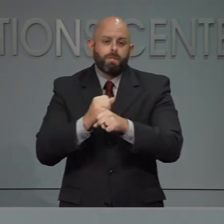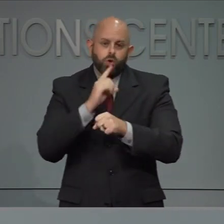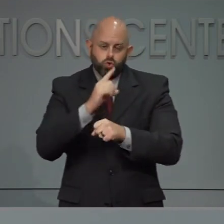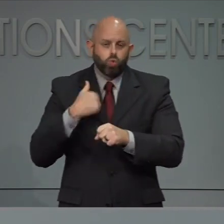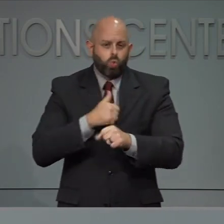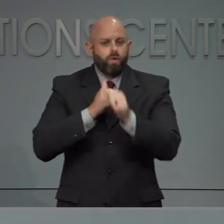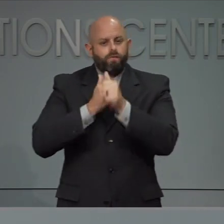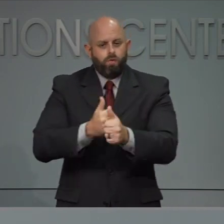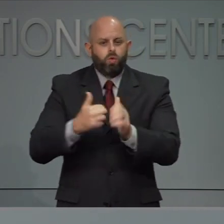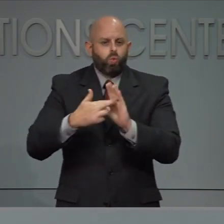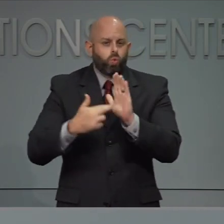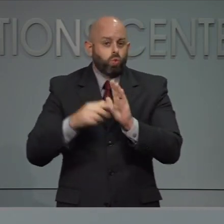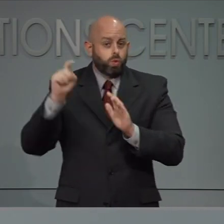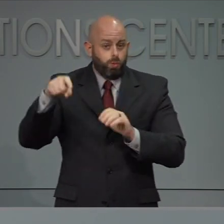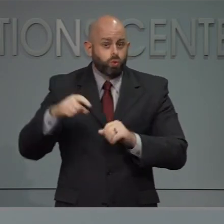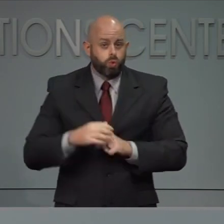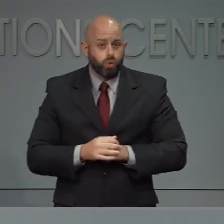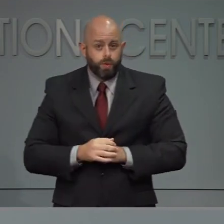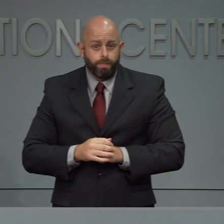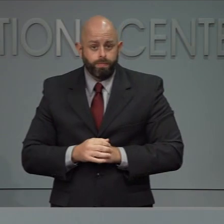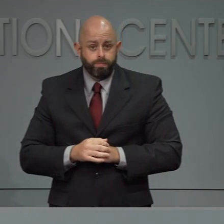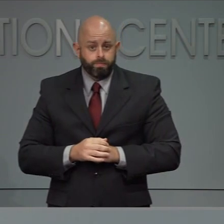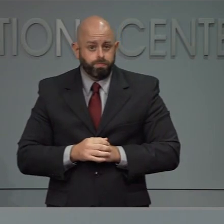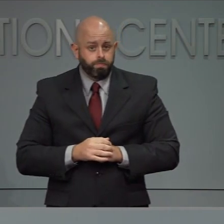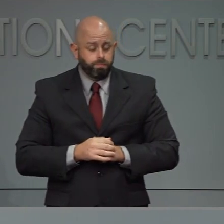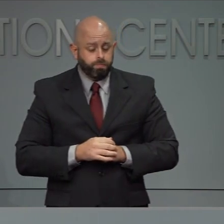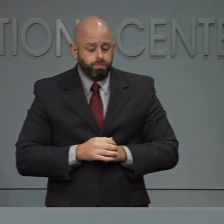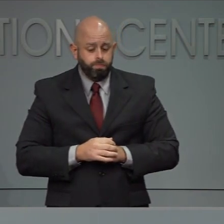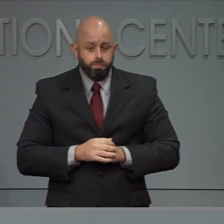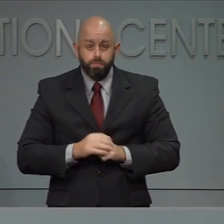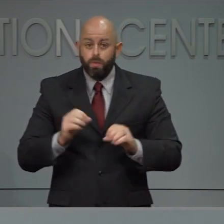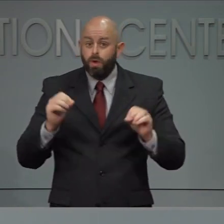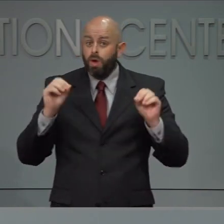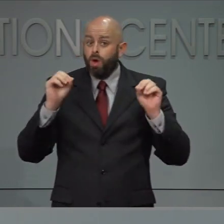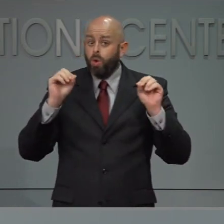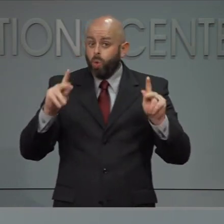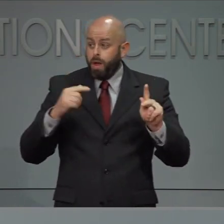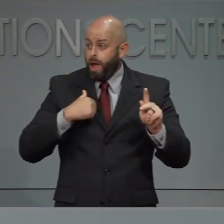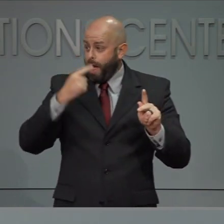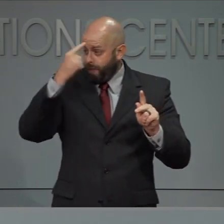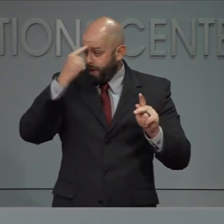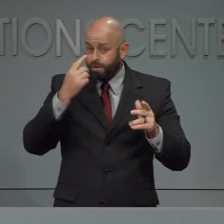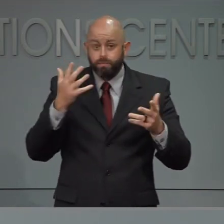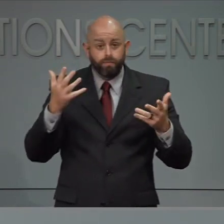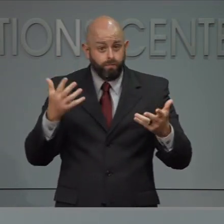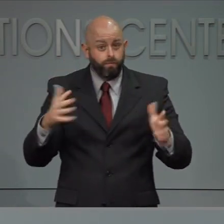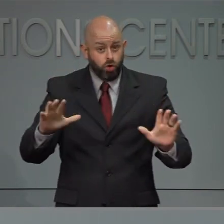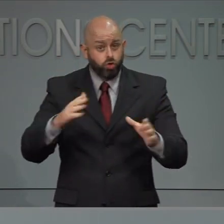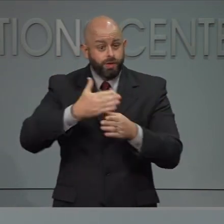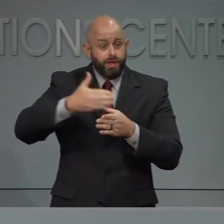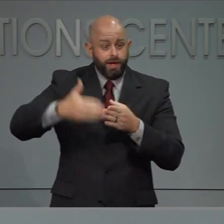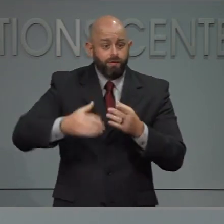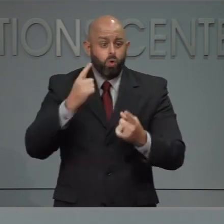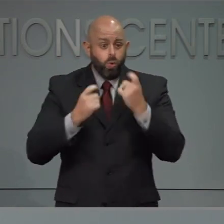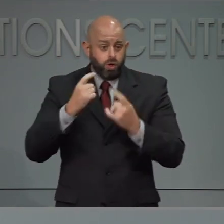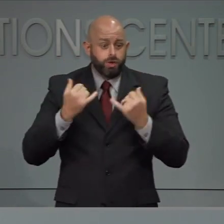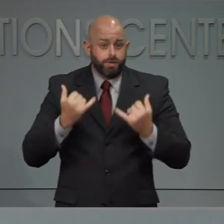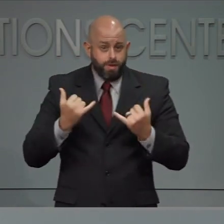TAKING THE ACTION NEEDED. ALL RIGHT I THINK THAT WAS THE END OF OUR QUESTIONS HERE